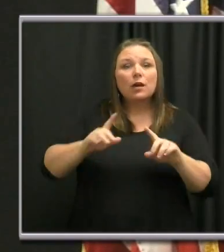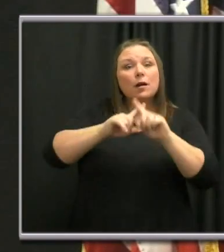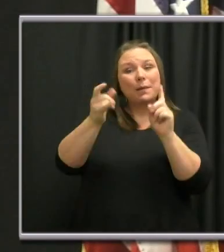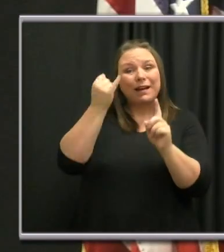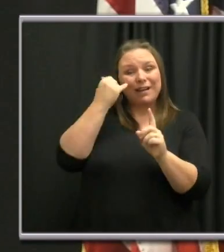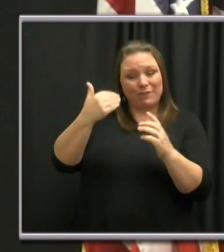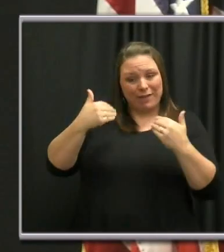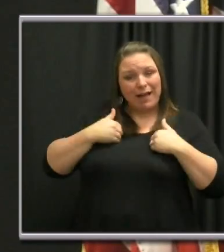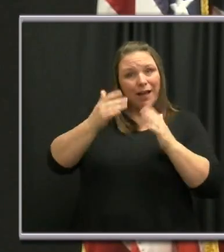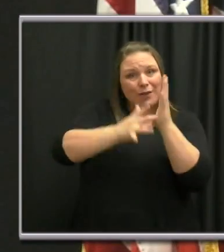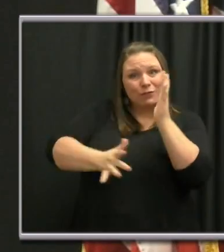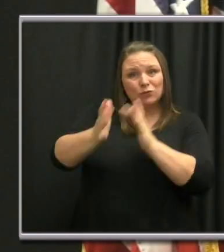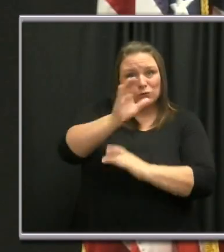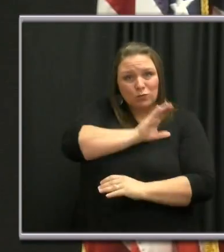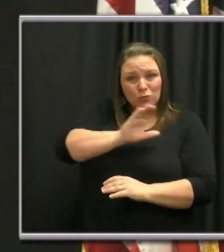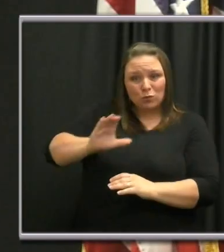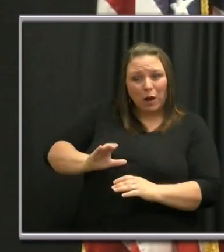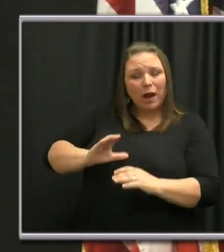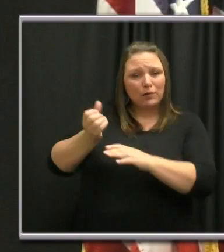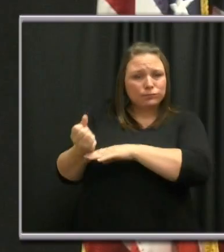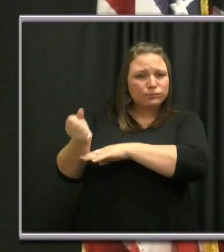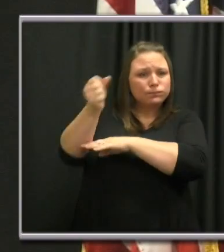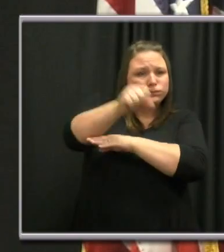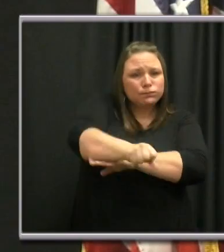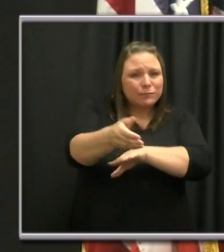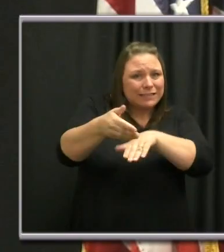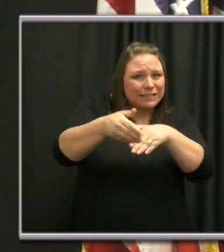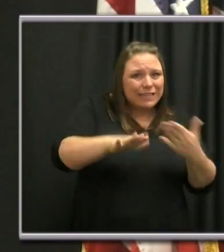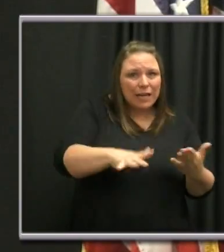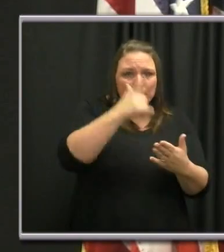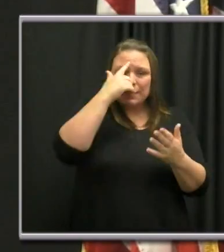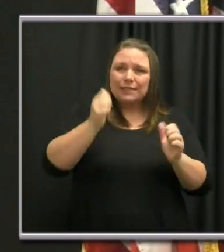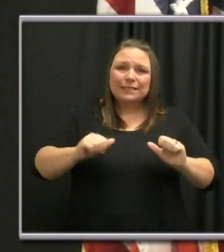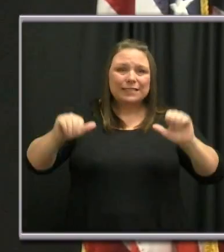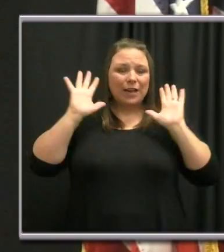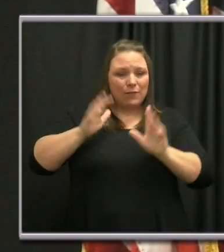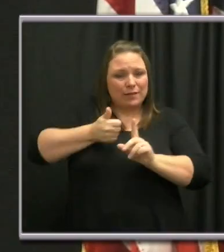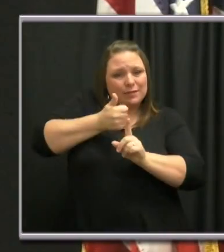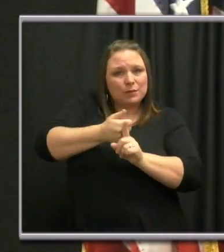ISNOT THE END THEN IN CHRIST